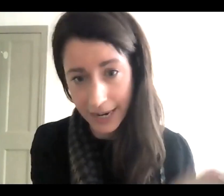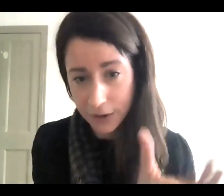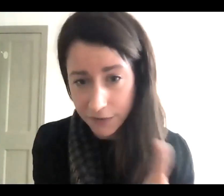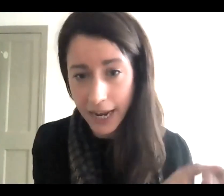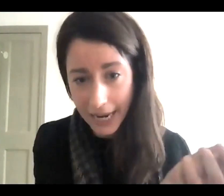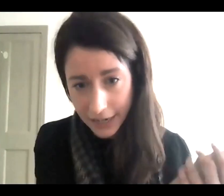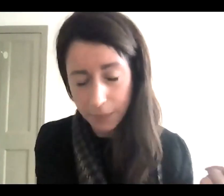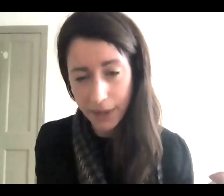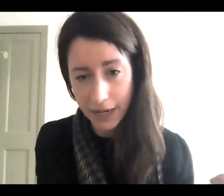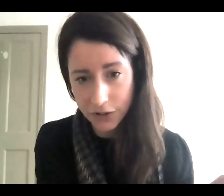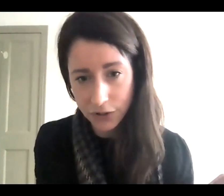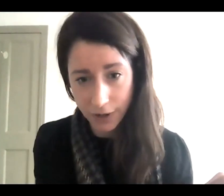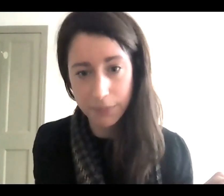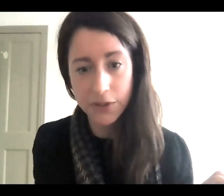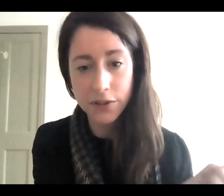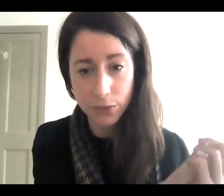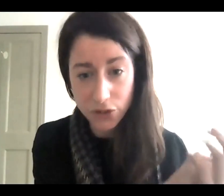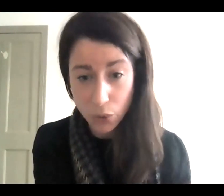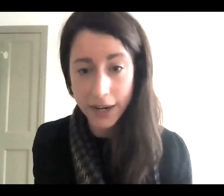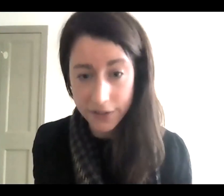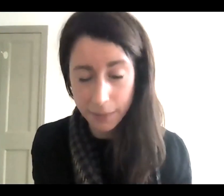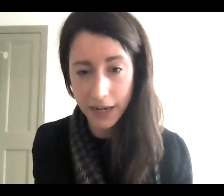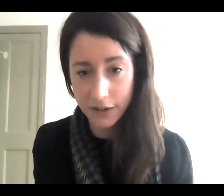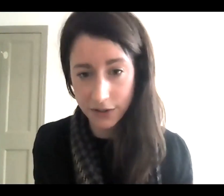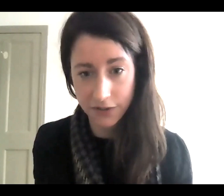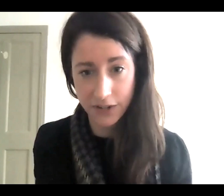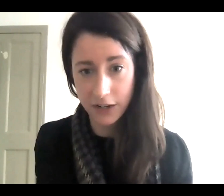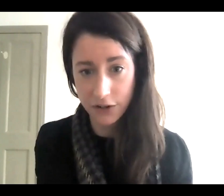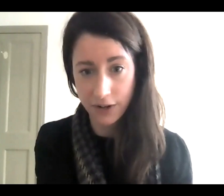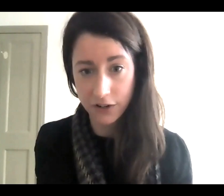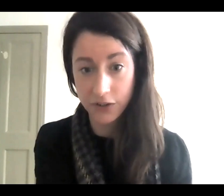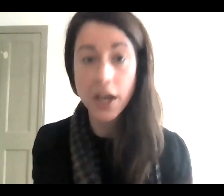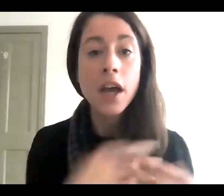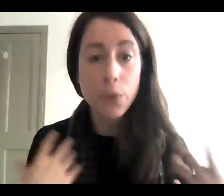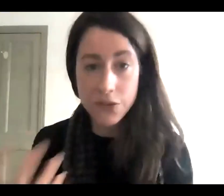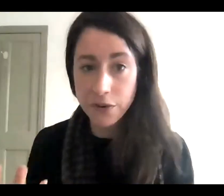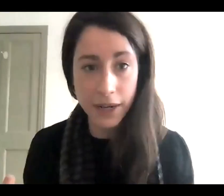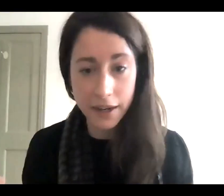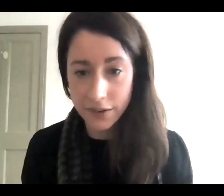and out of an 80-page script there was 20 pages of stage directions, which for me as